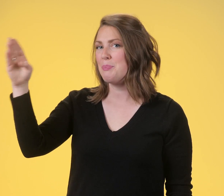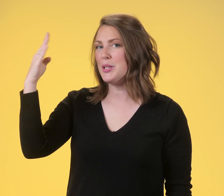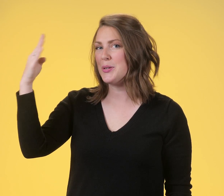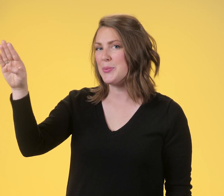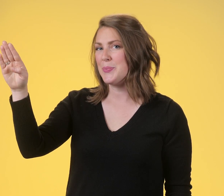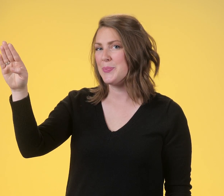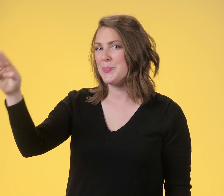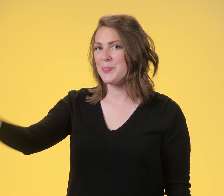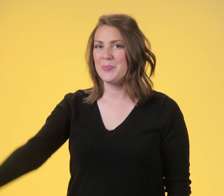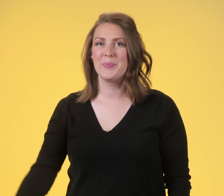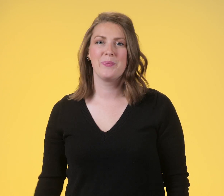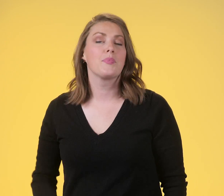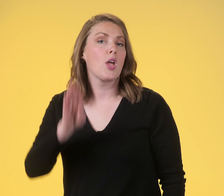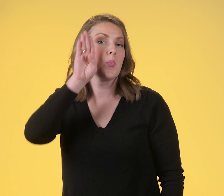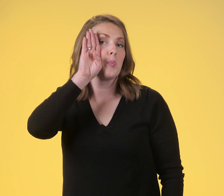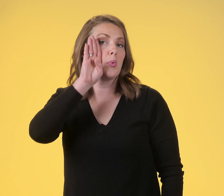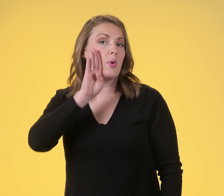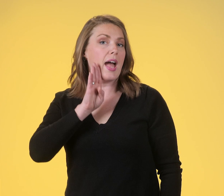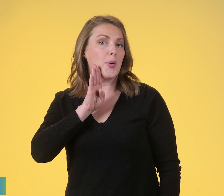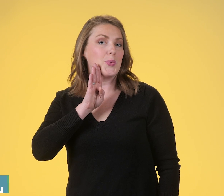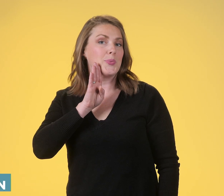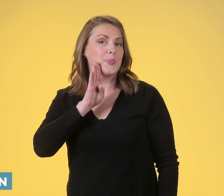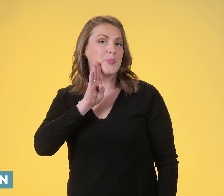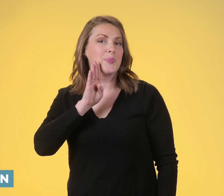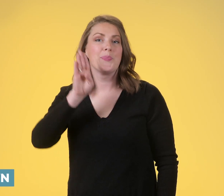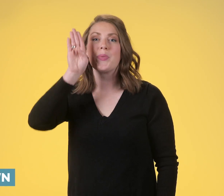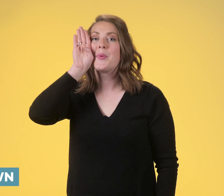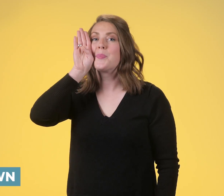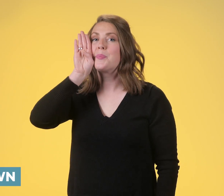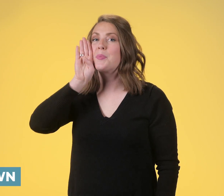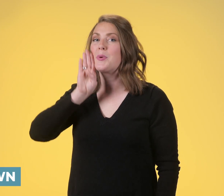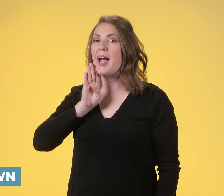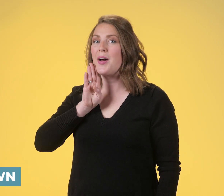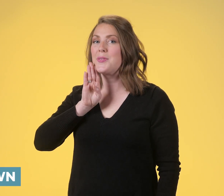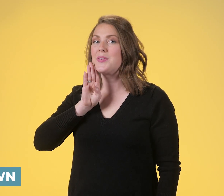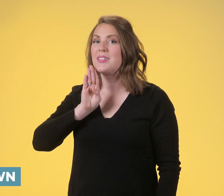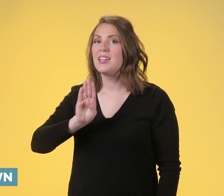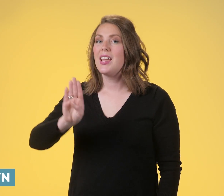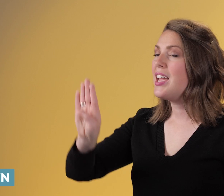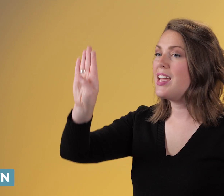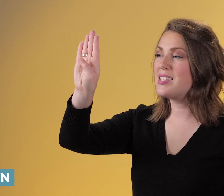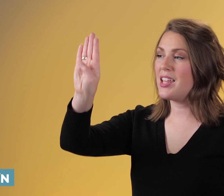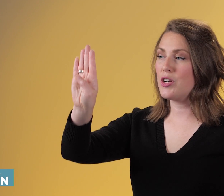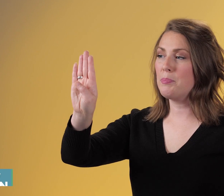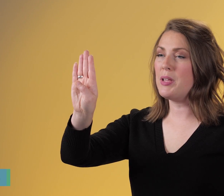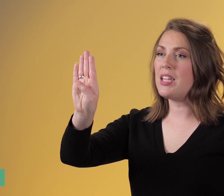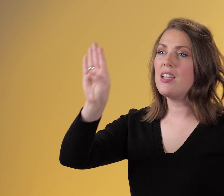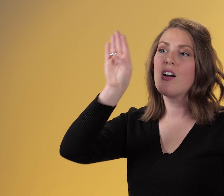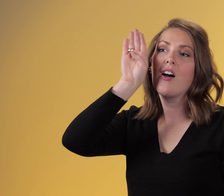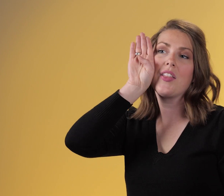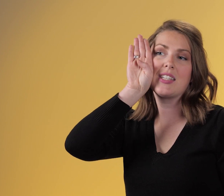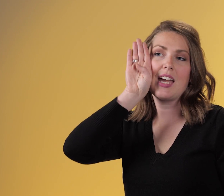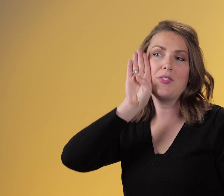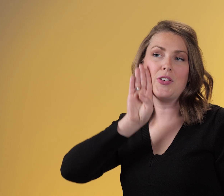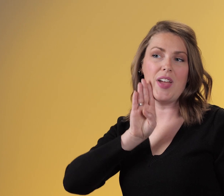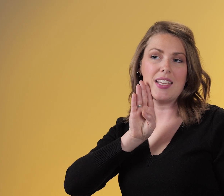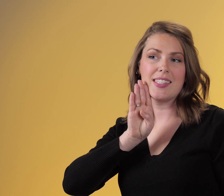Blue Brown Brown It's letter b on the side of your face.